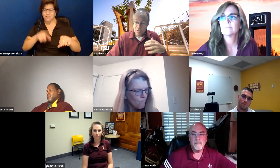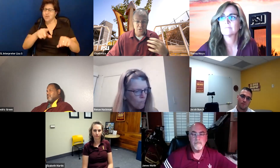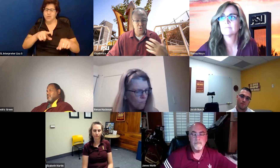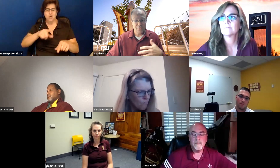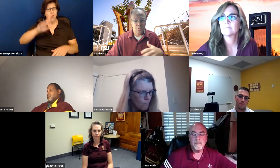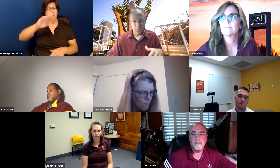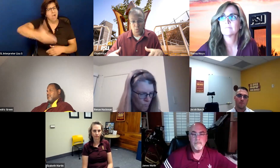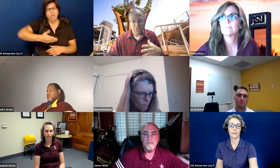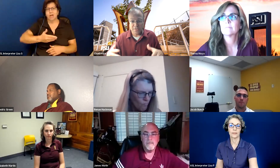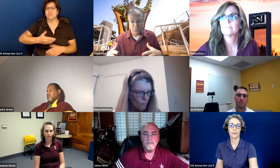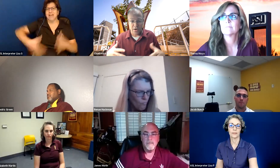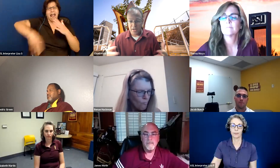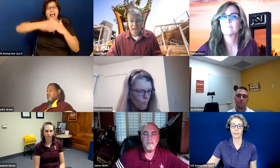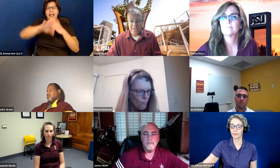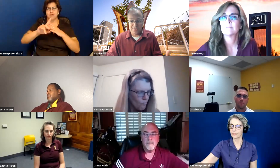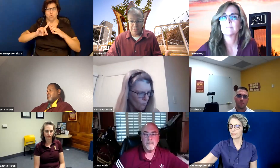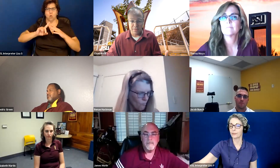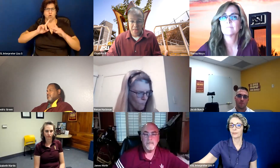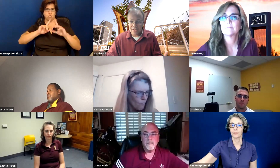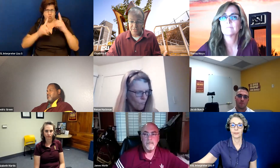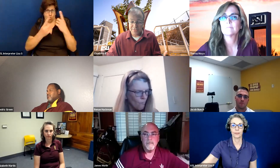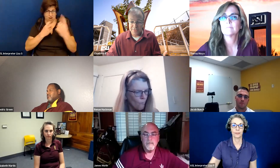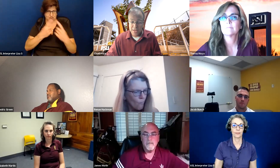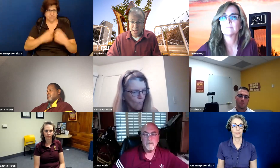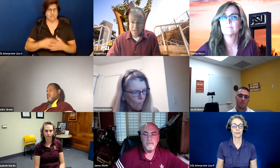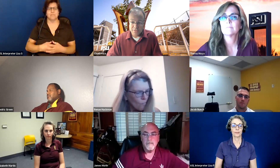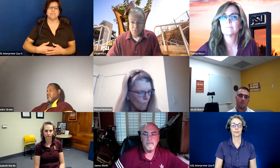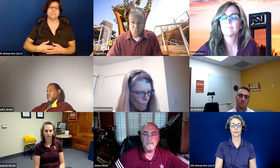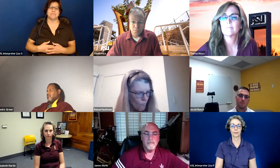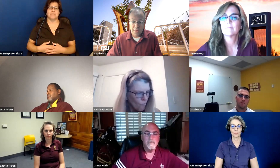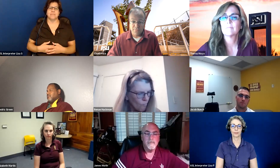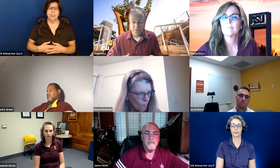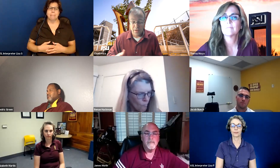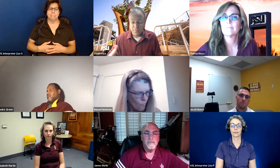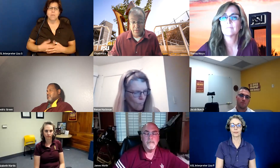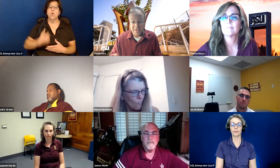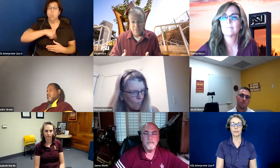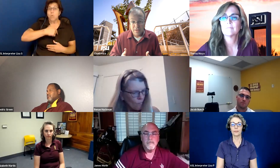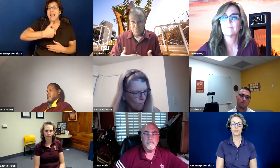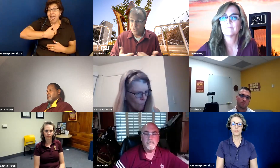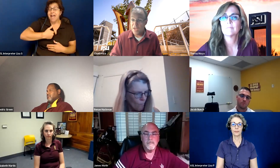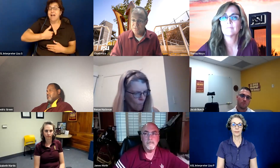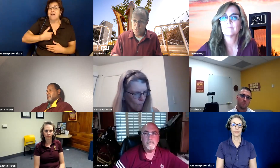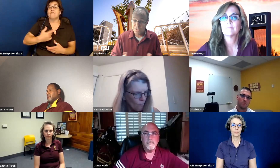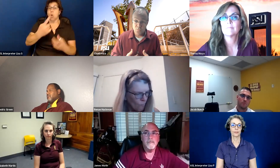We do have some questions that we're gonna ask the panelists. And so if you do ask a question,